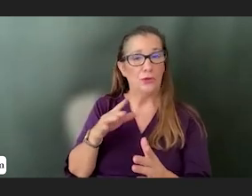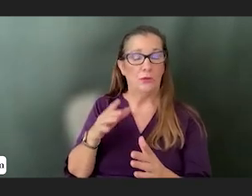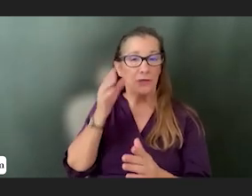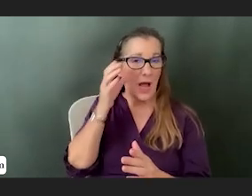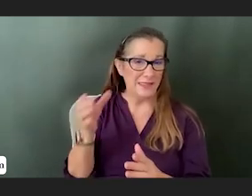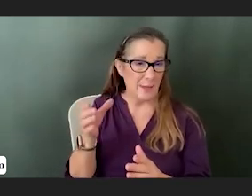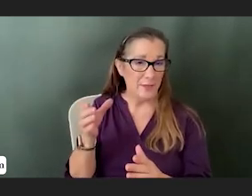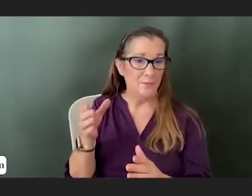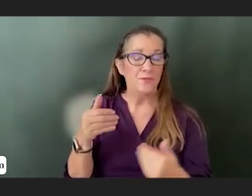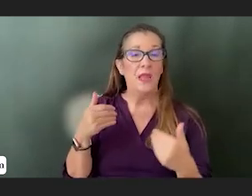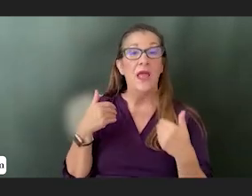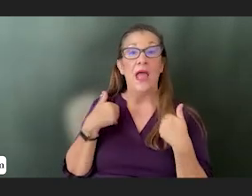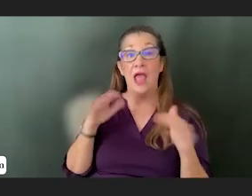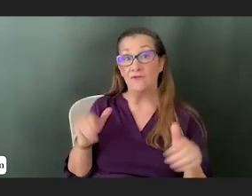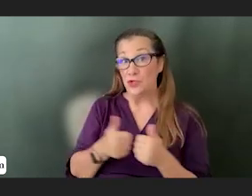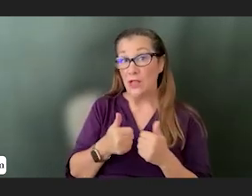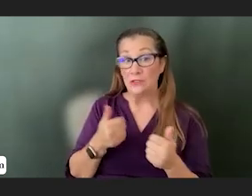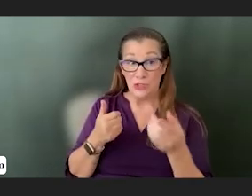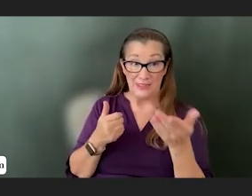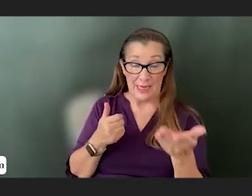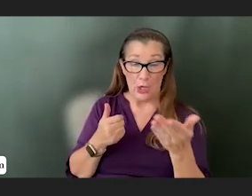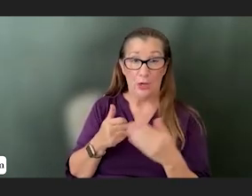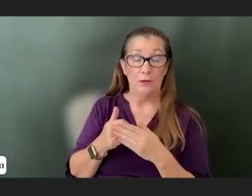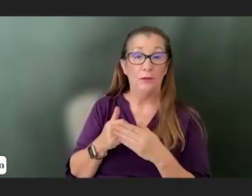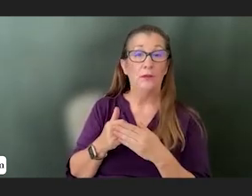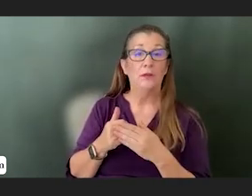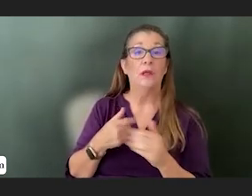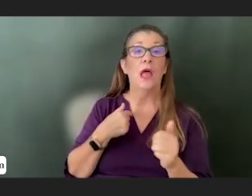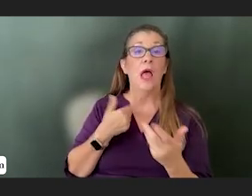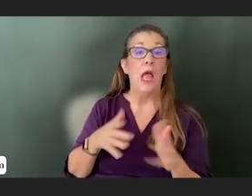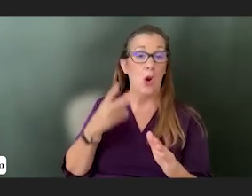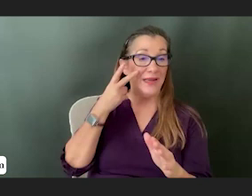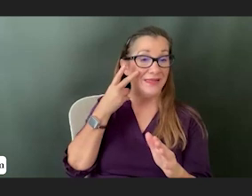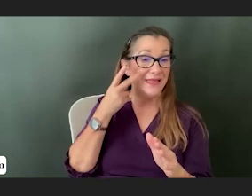So we've got some challenges in here. Um, and I already see, uh, from Henry.